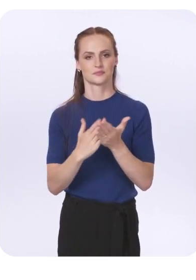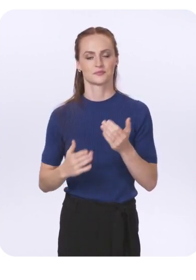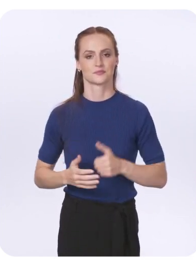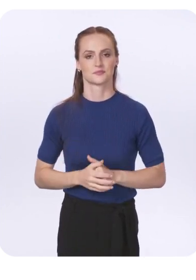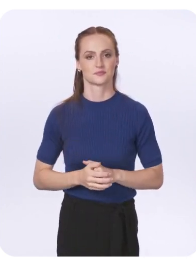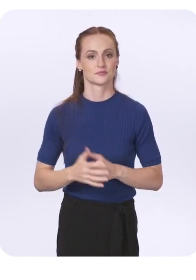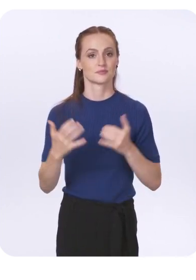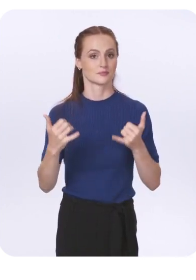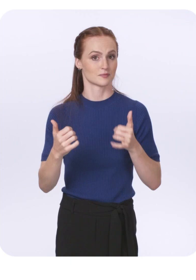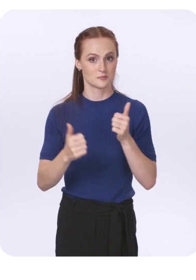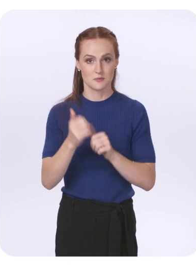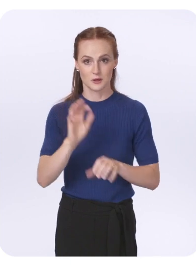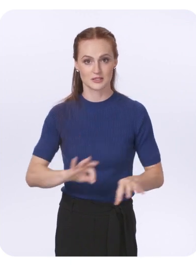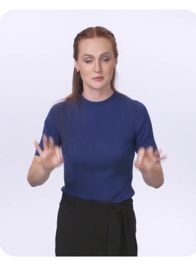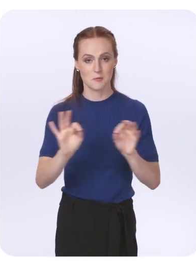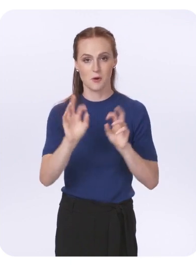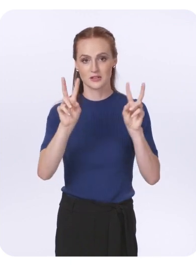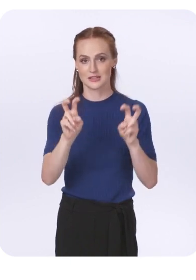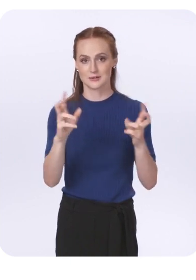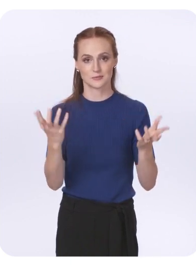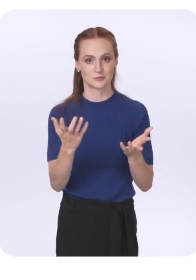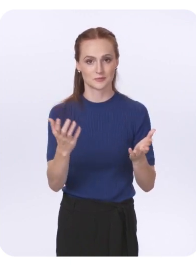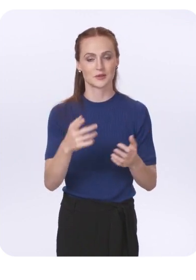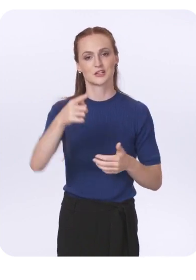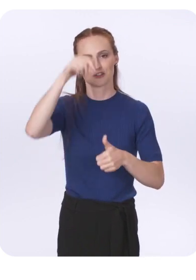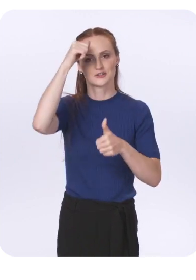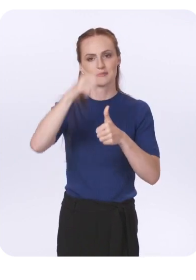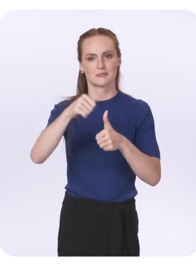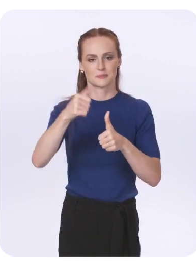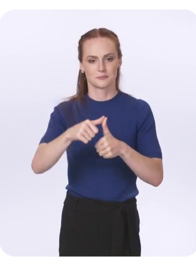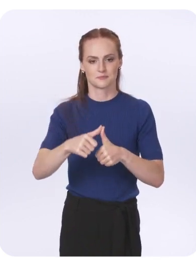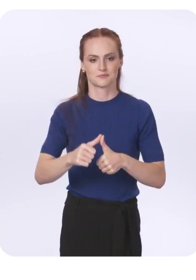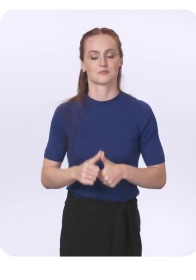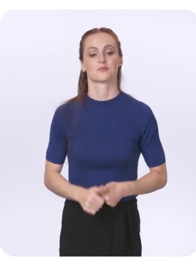Now, perhaps the most important theme in all of this is to remember.